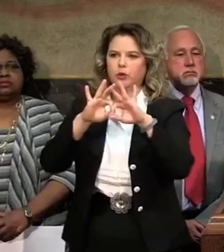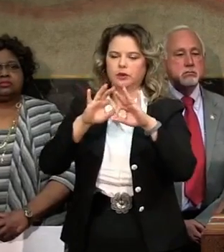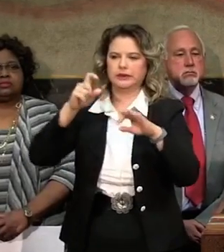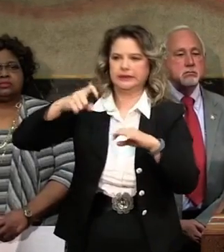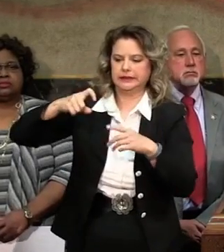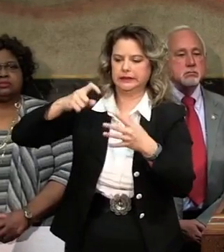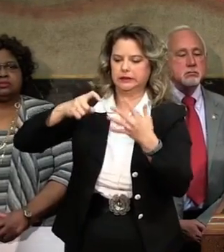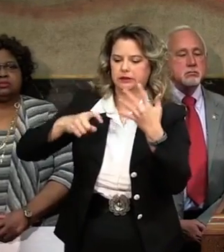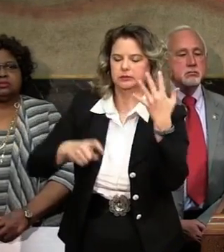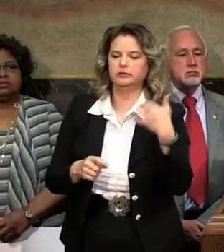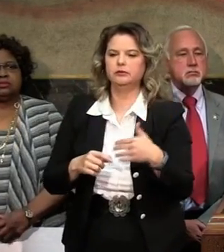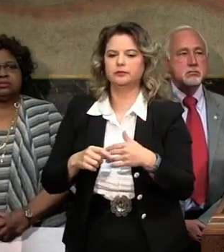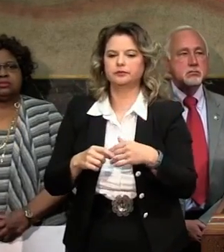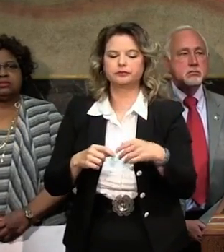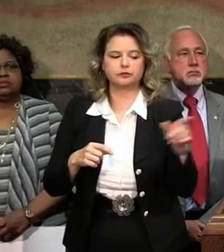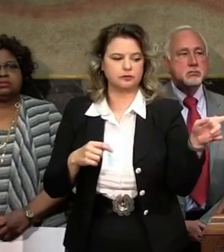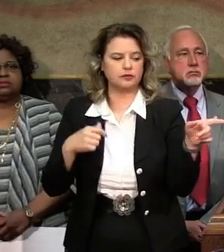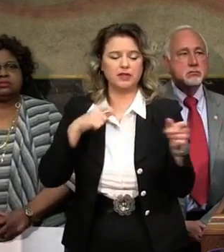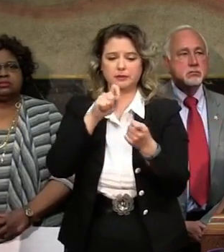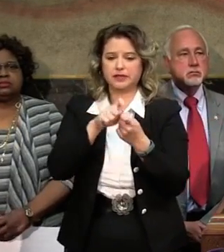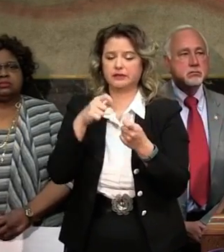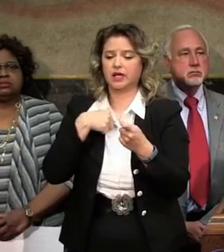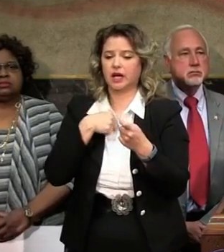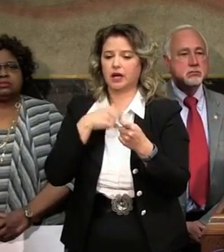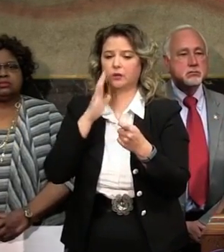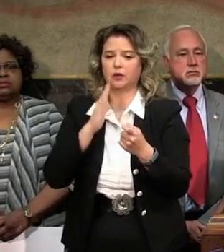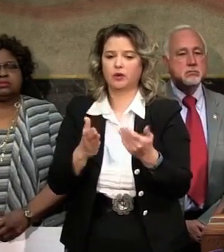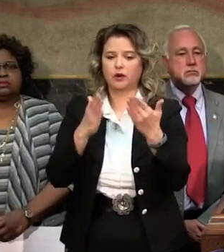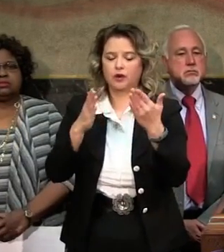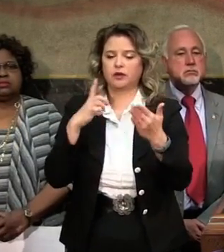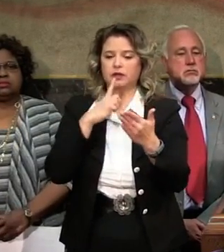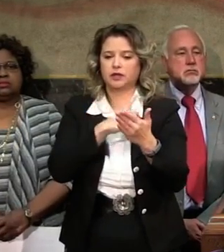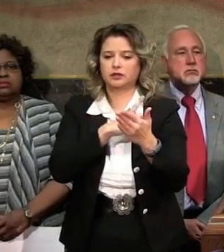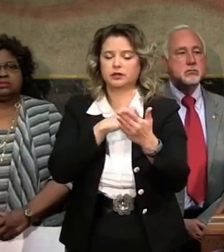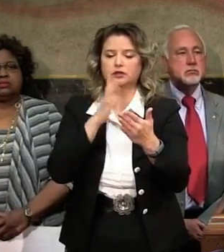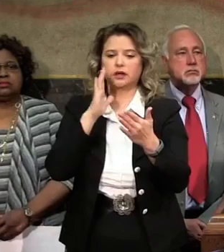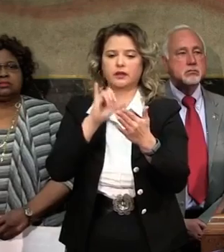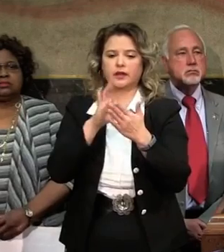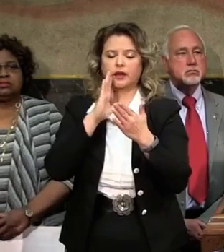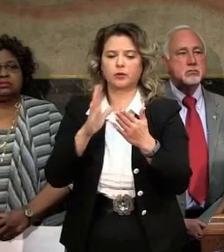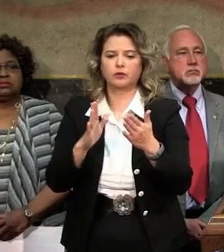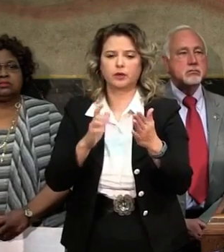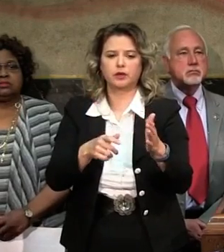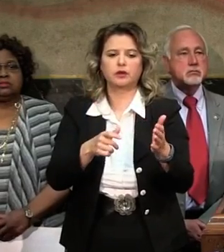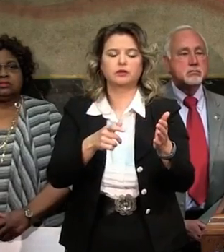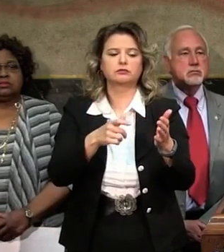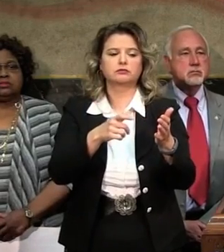session I will be offering legislation that will mandate that data collection and track performance to monitor